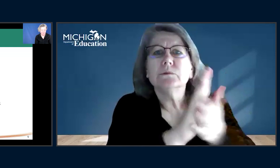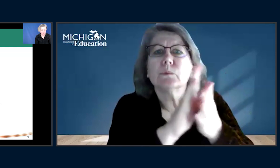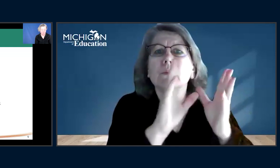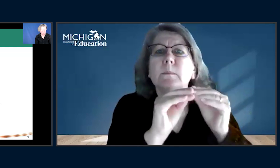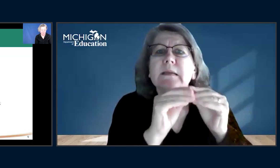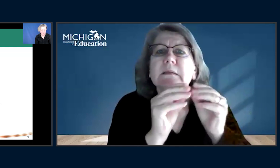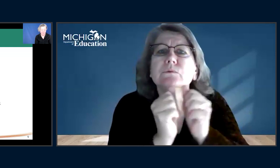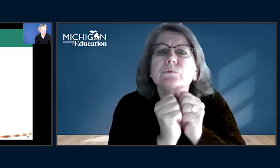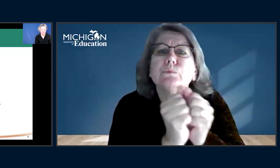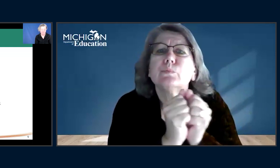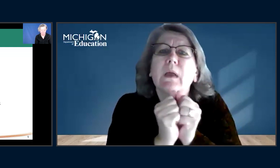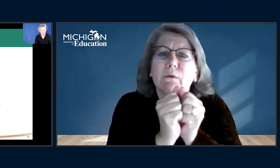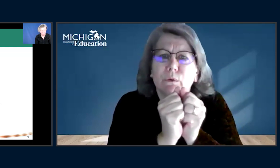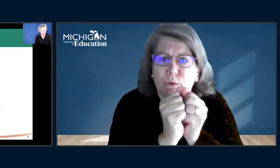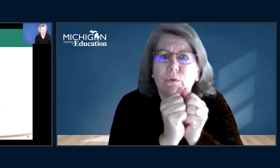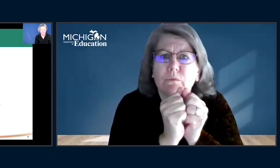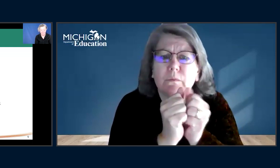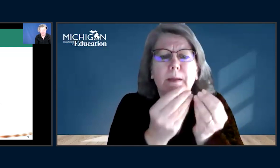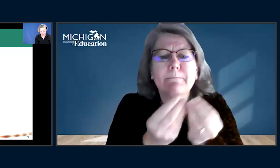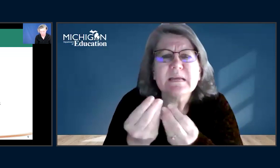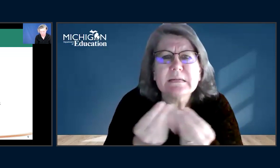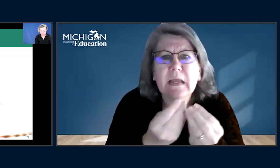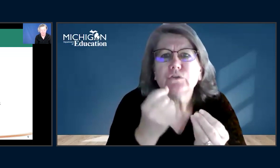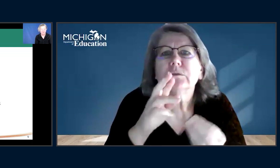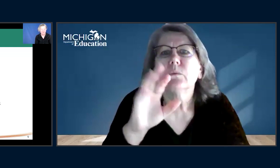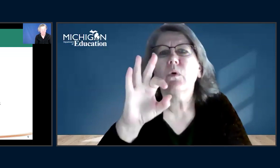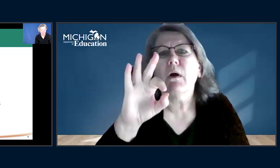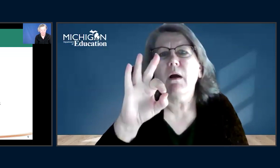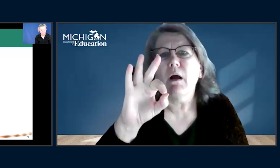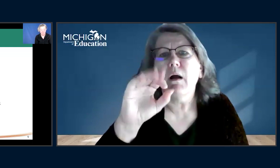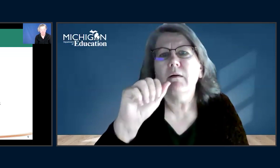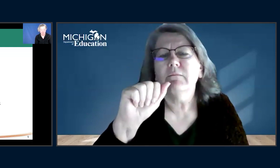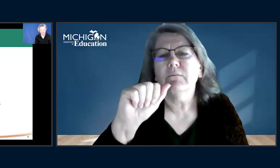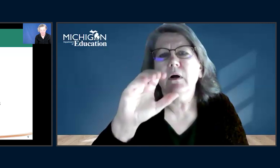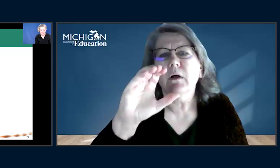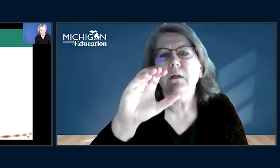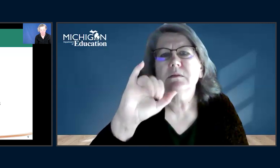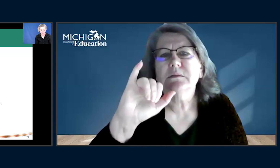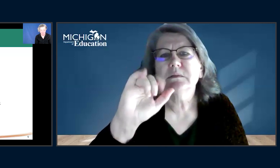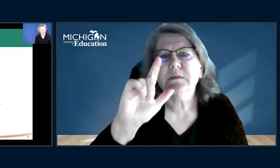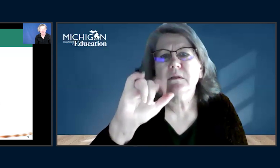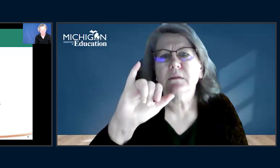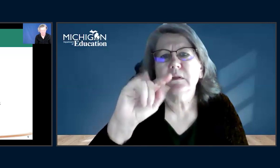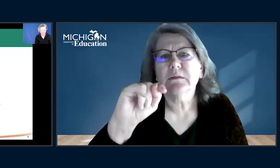for supports to be able to go with them and advocate for those school meetings together. To kind of be a mediator, or liaison, so to speak.